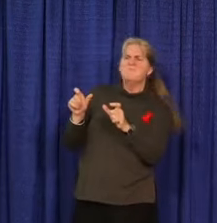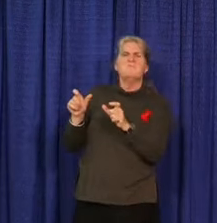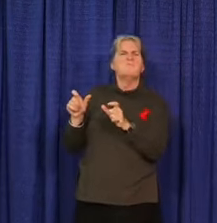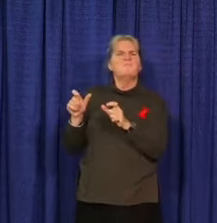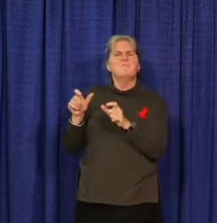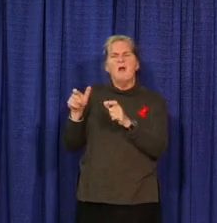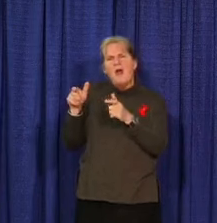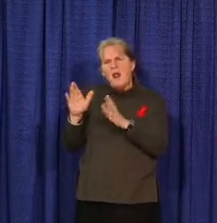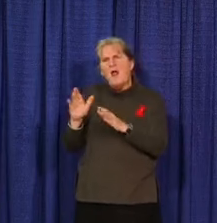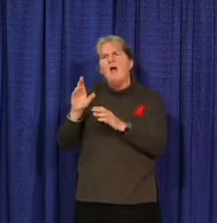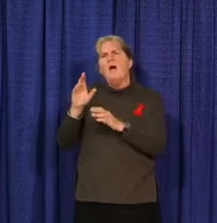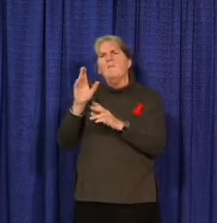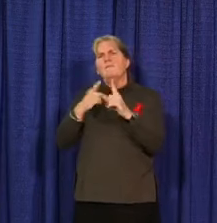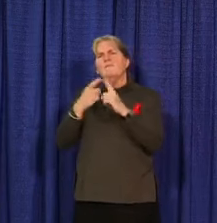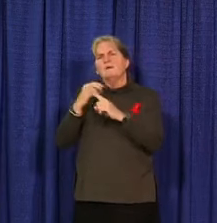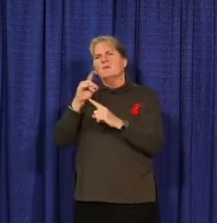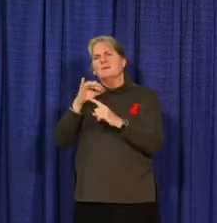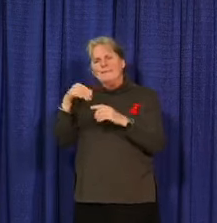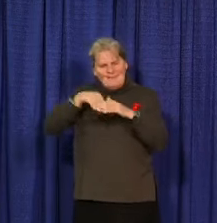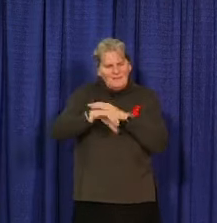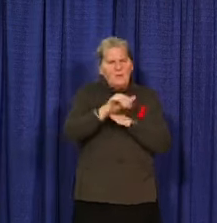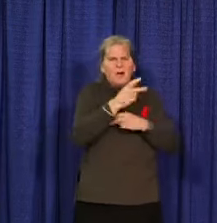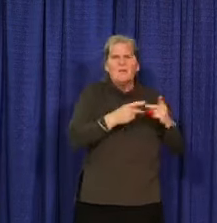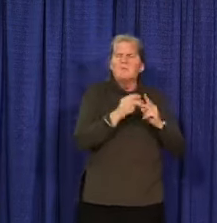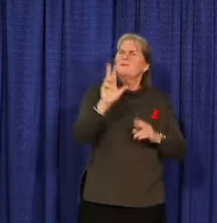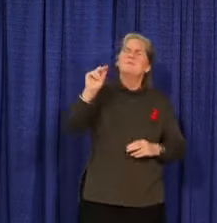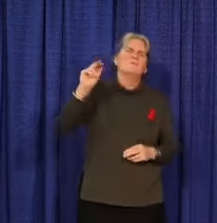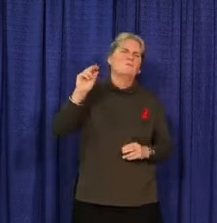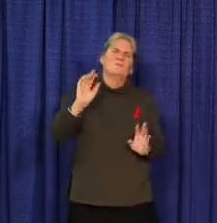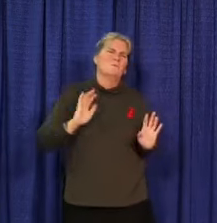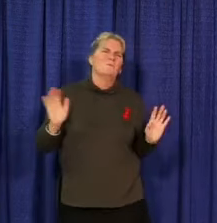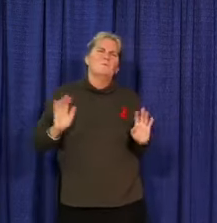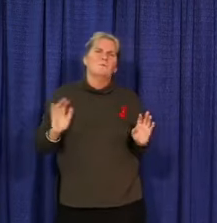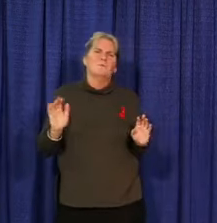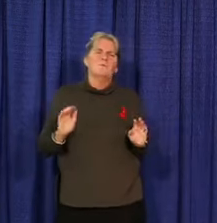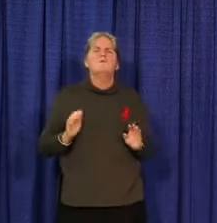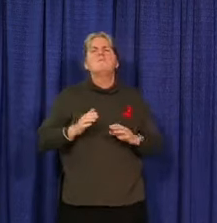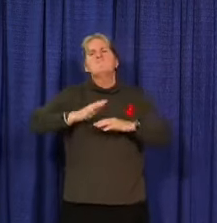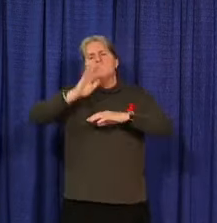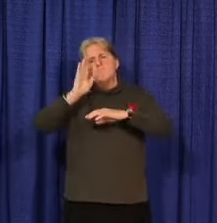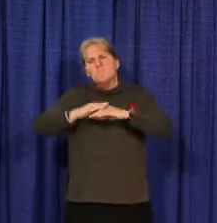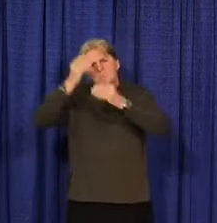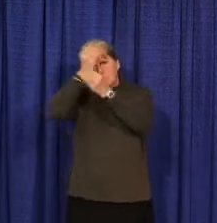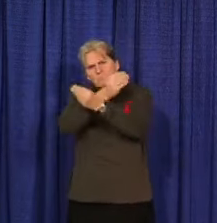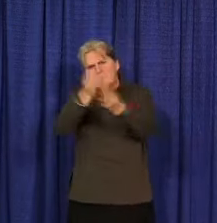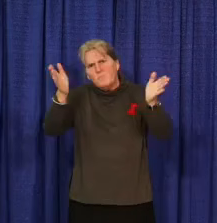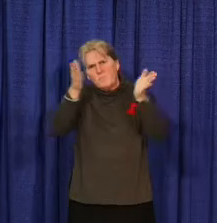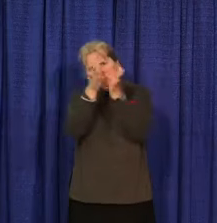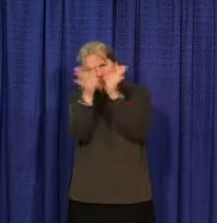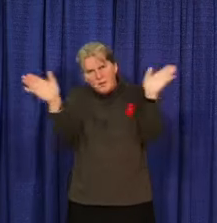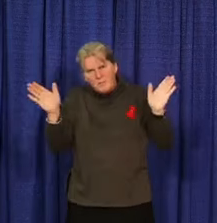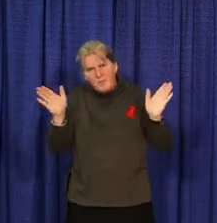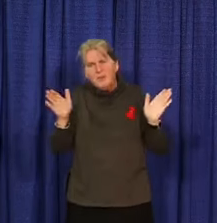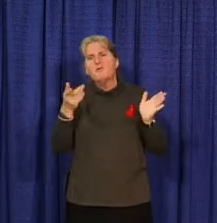from entry into retail outlets. We put out the alert to make sure people were aware and had